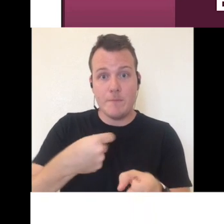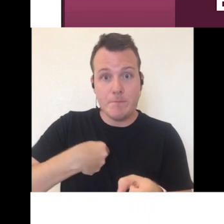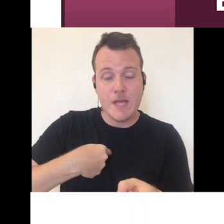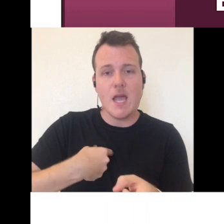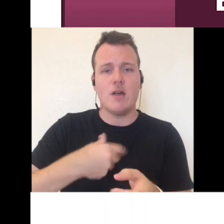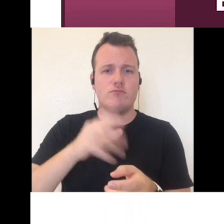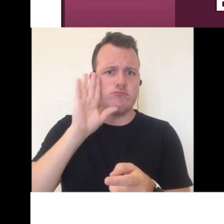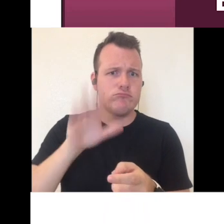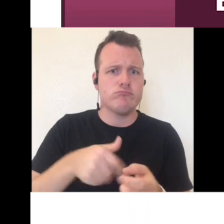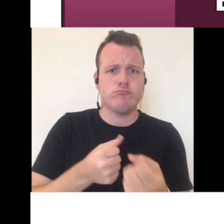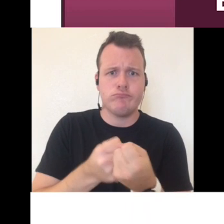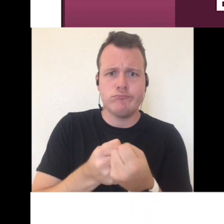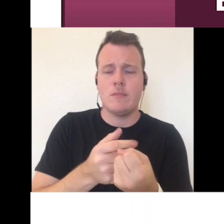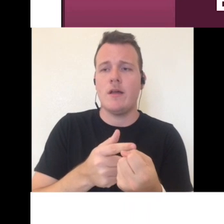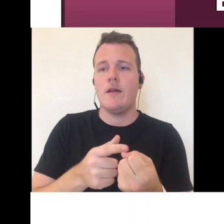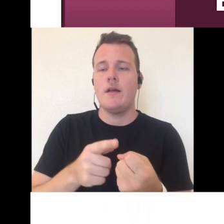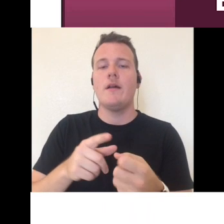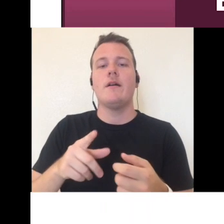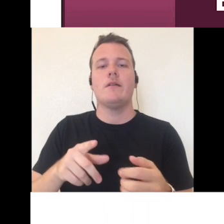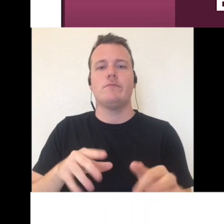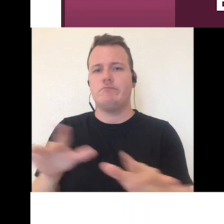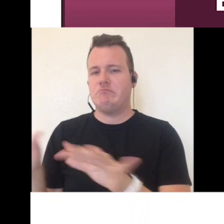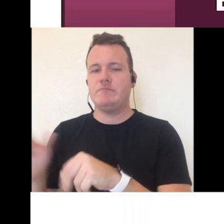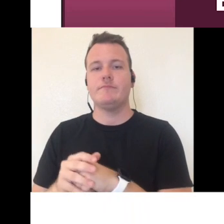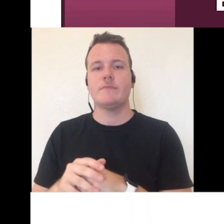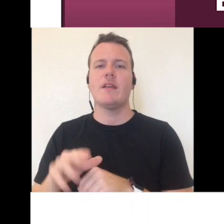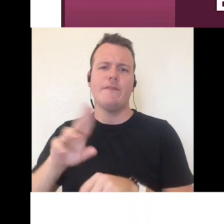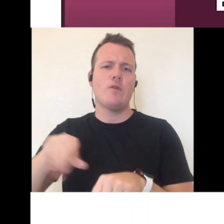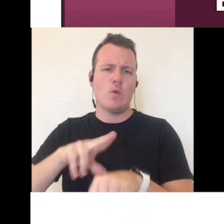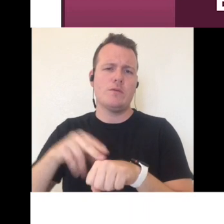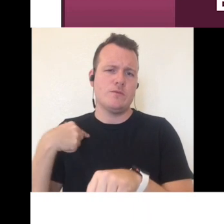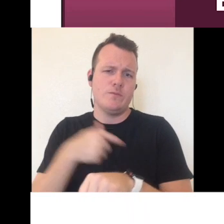lease things and so on. Of course we're all going to be patient centric, and